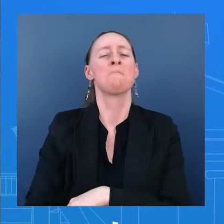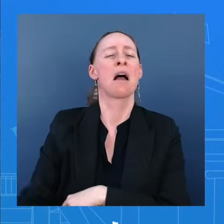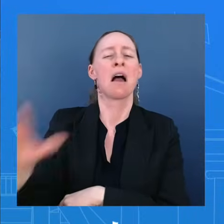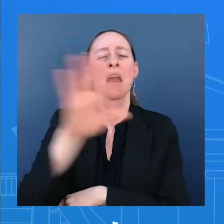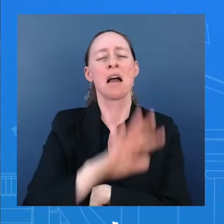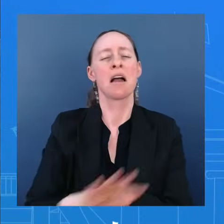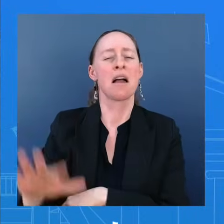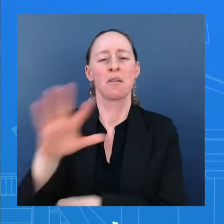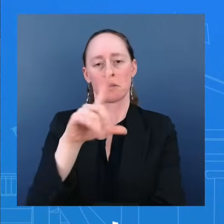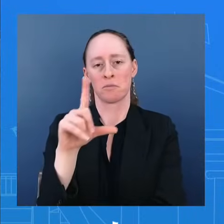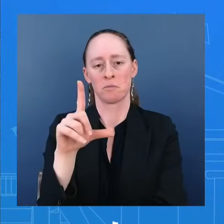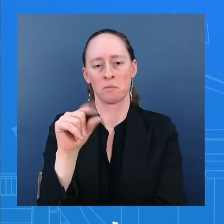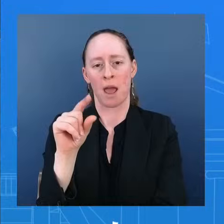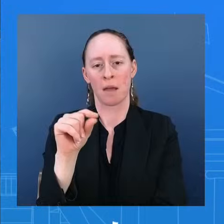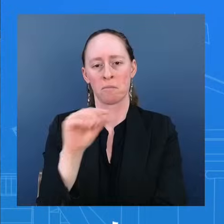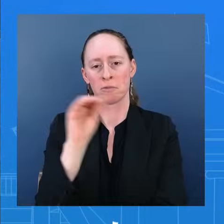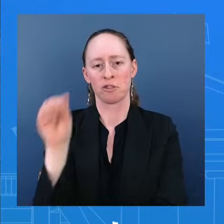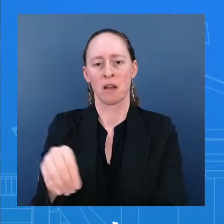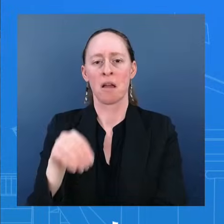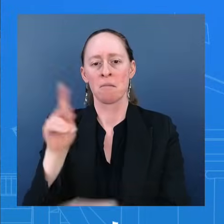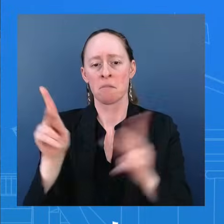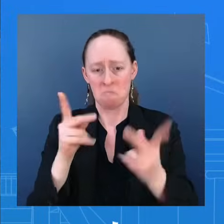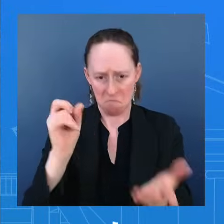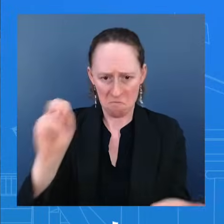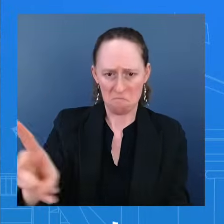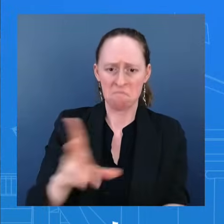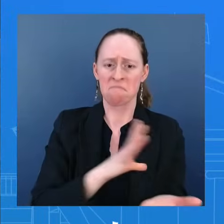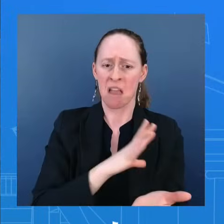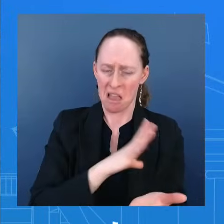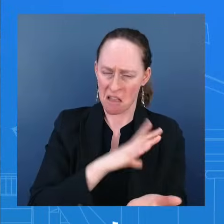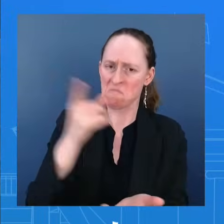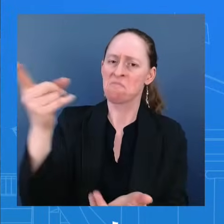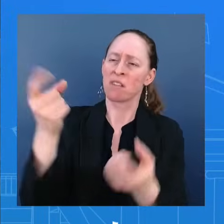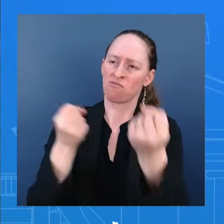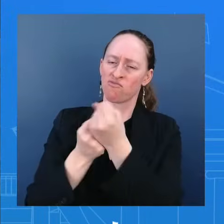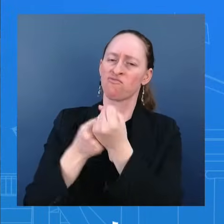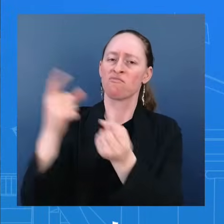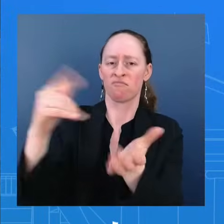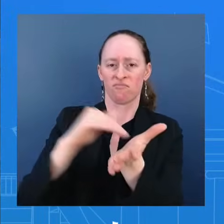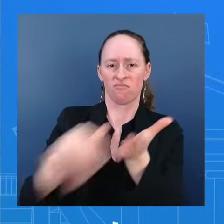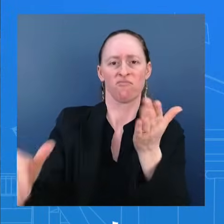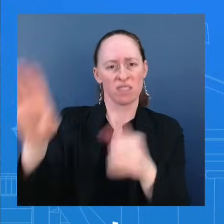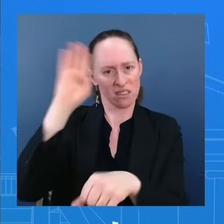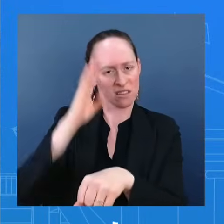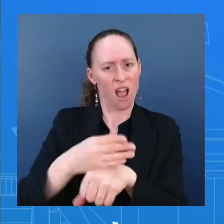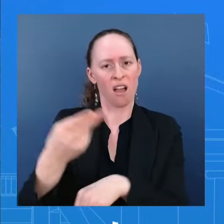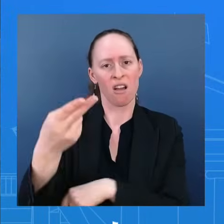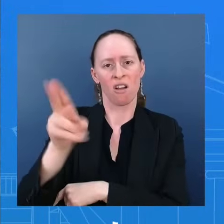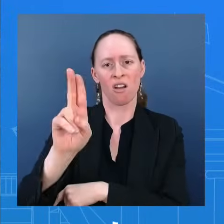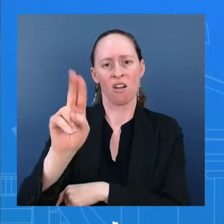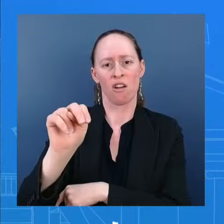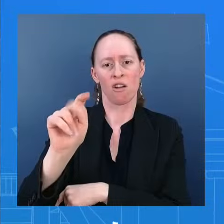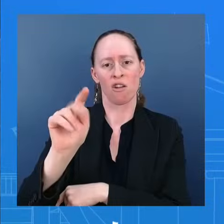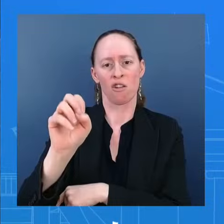In particular, they were troubled by the fact that he'd gone back on his word. So, I wondered what the president's message